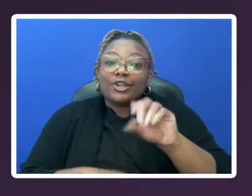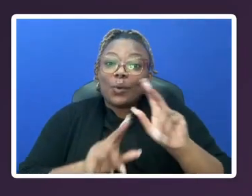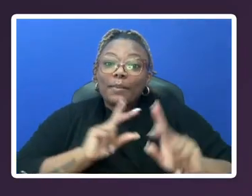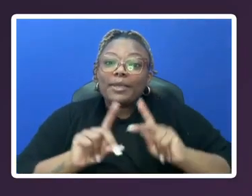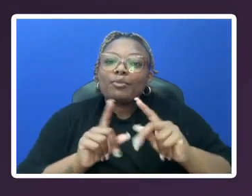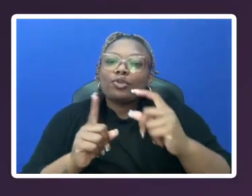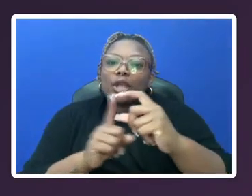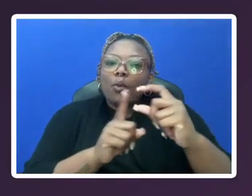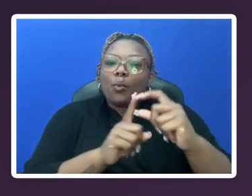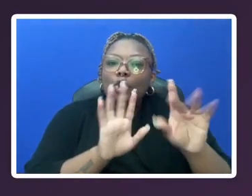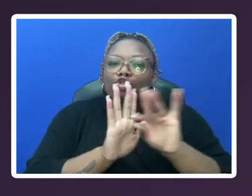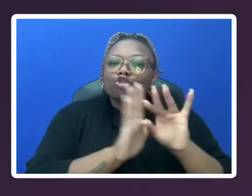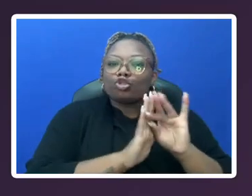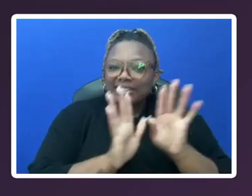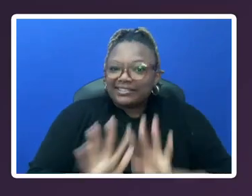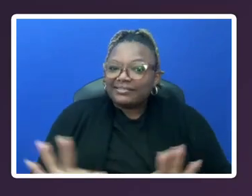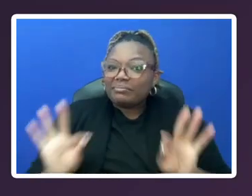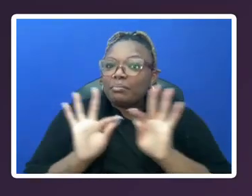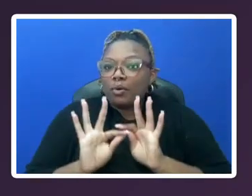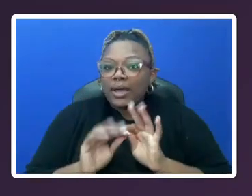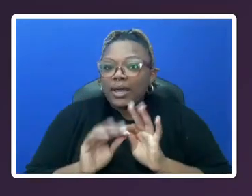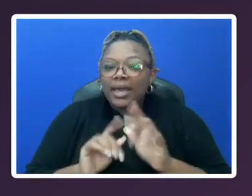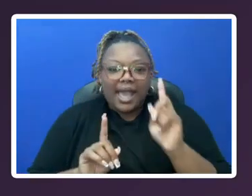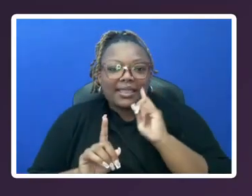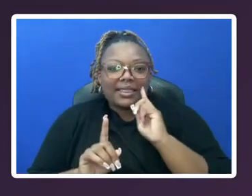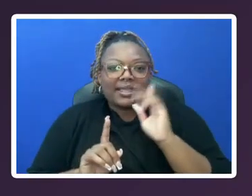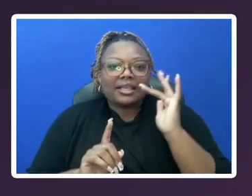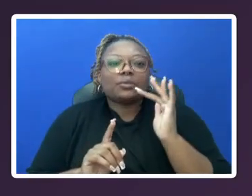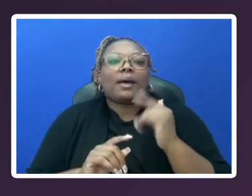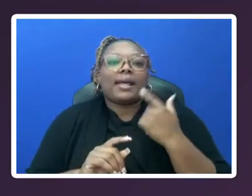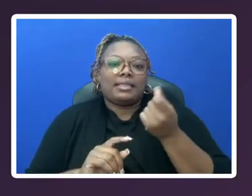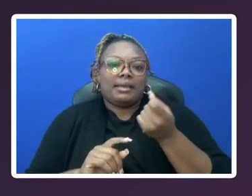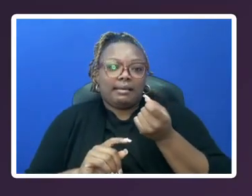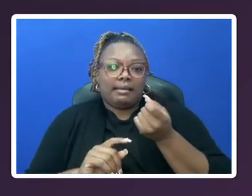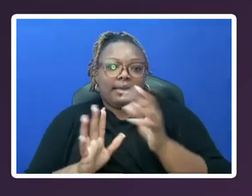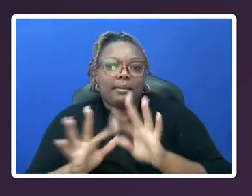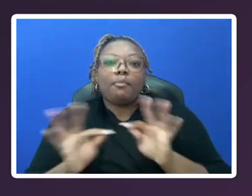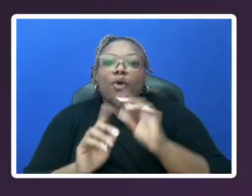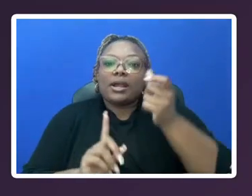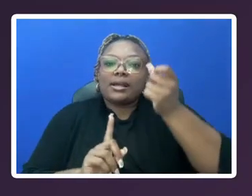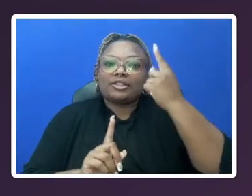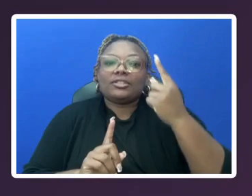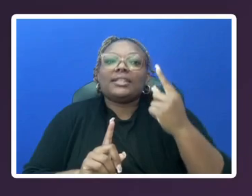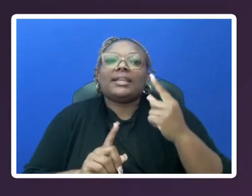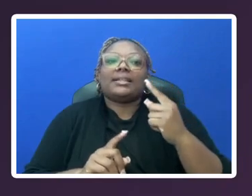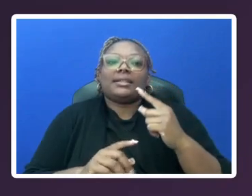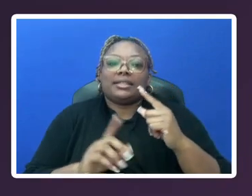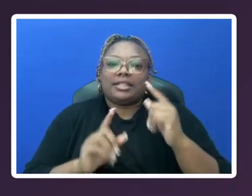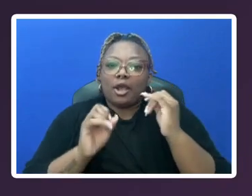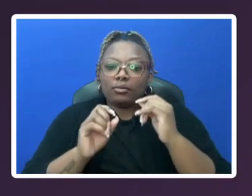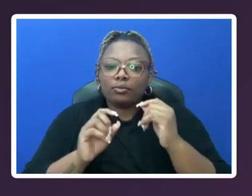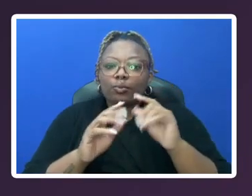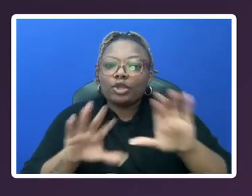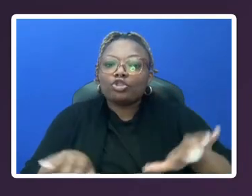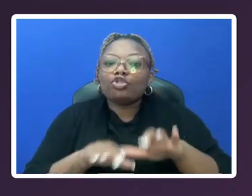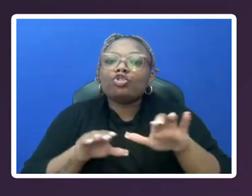And I think that's why the essential understandings that you introduce the teachers to at the beginning, that we also have in English and Spanish,